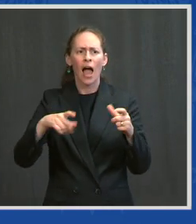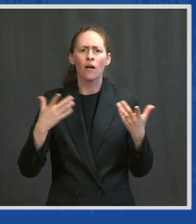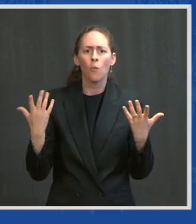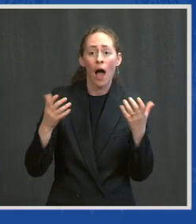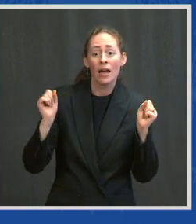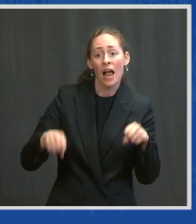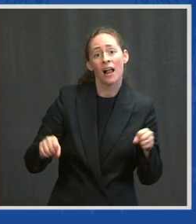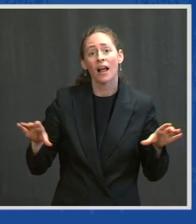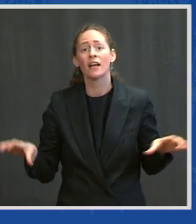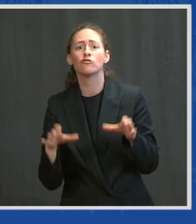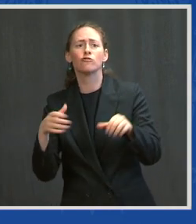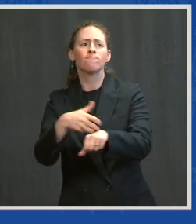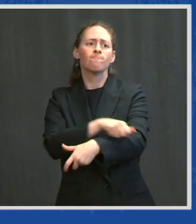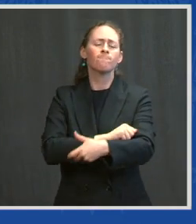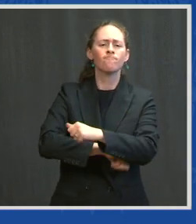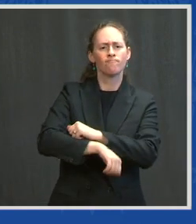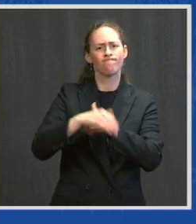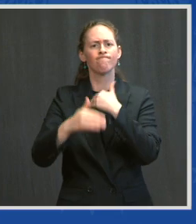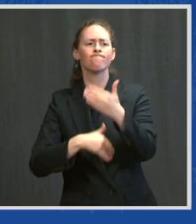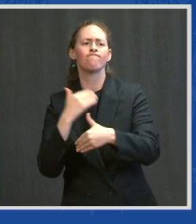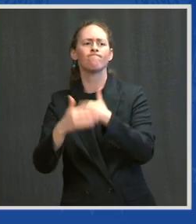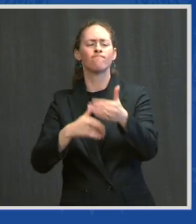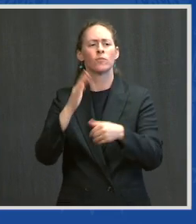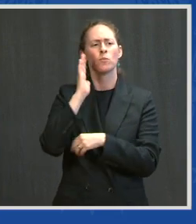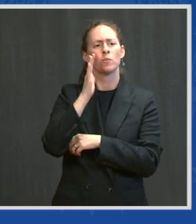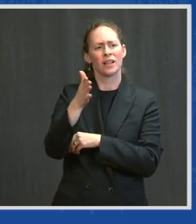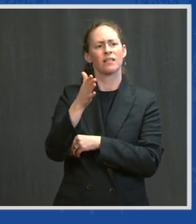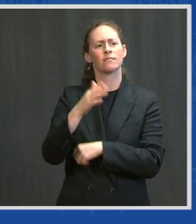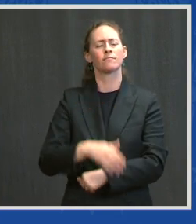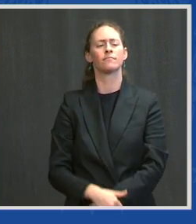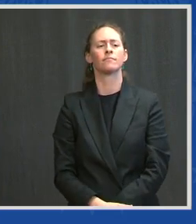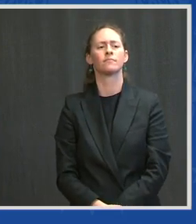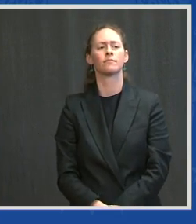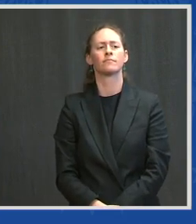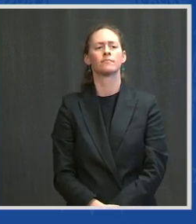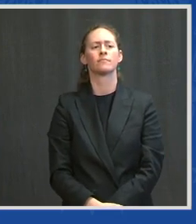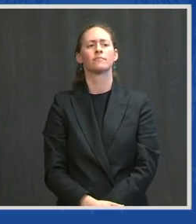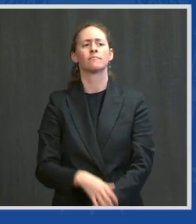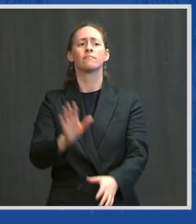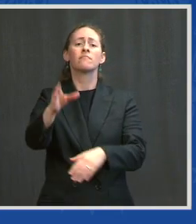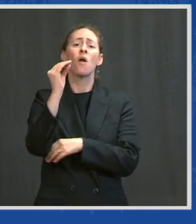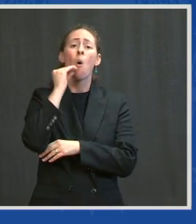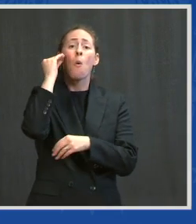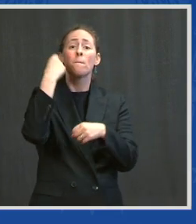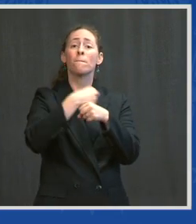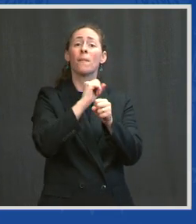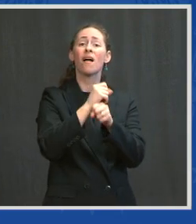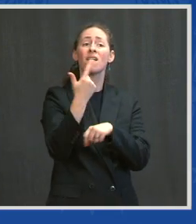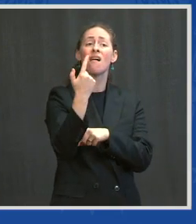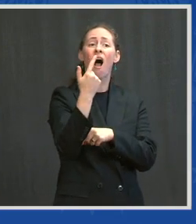Let's stop the proliferation of ghost guns, as we announced back in April with the Attorney General. We need to support